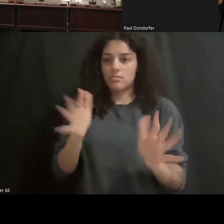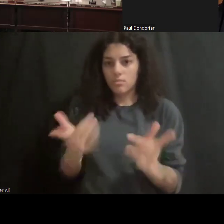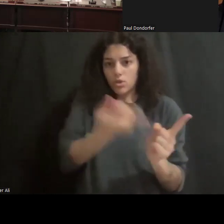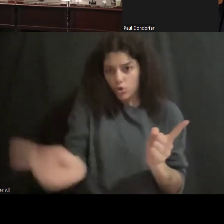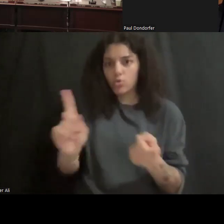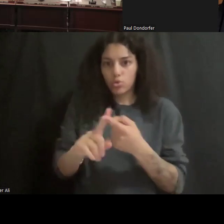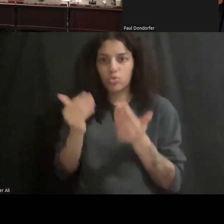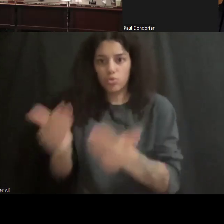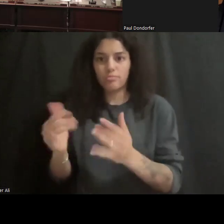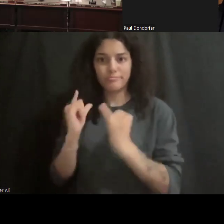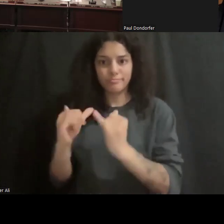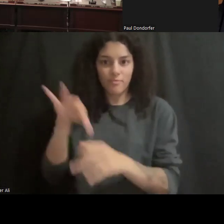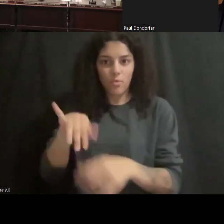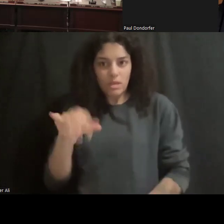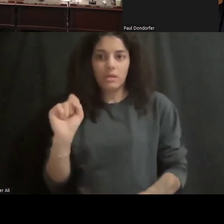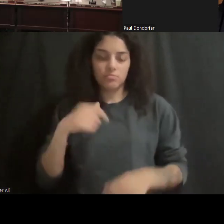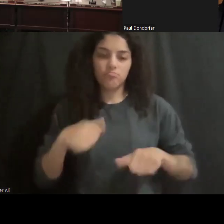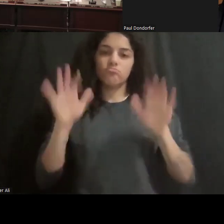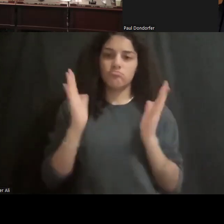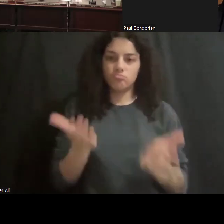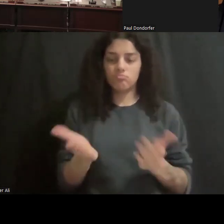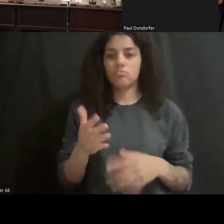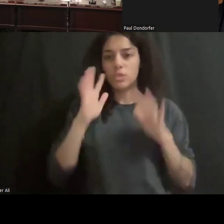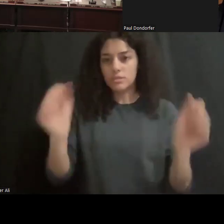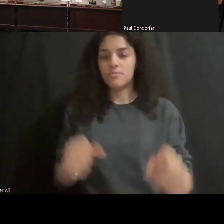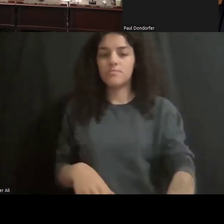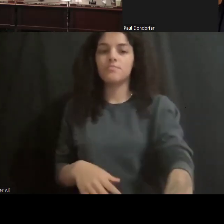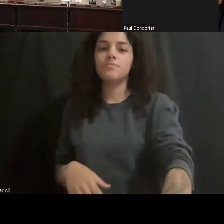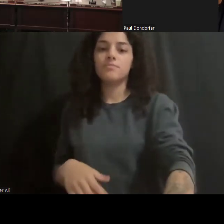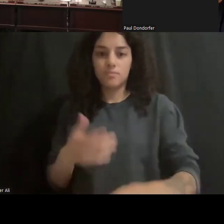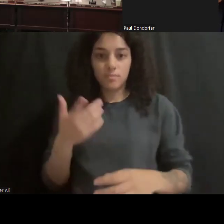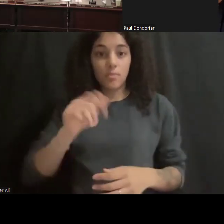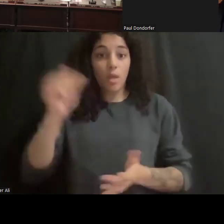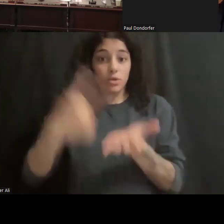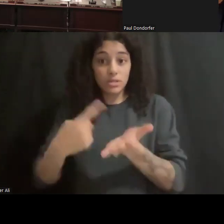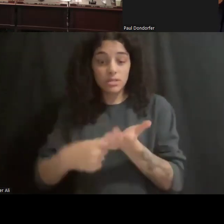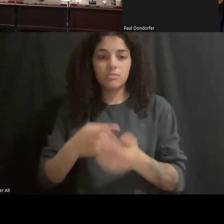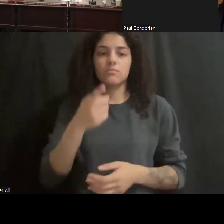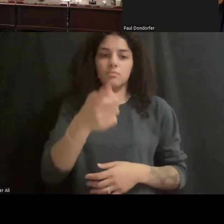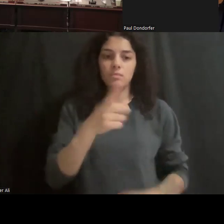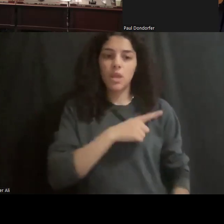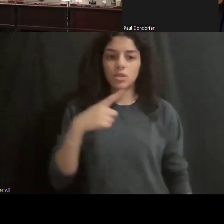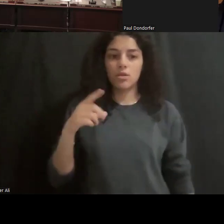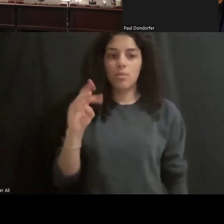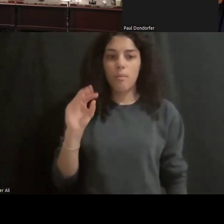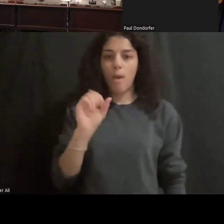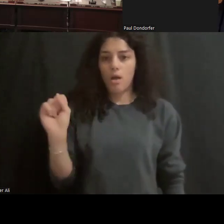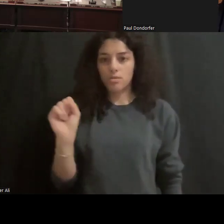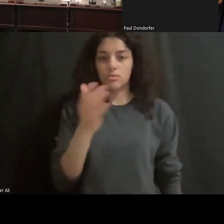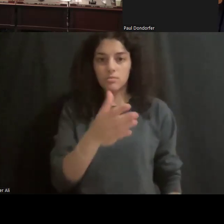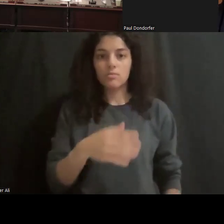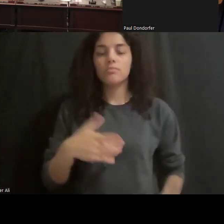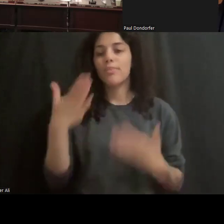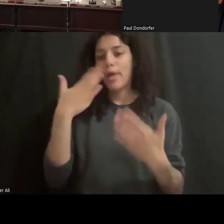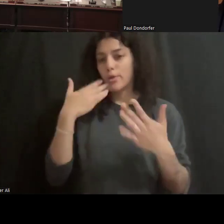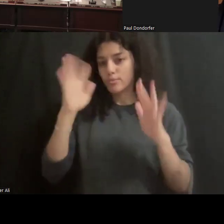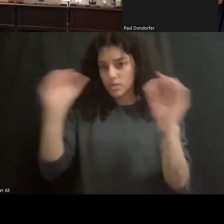floor Thank you All right Any other discussion Yes legislator Moss Thank you Madam President I rise